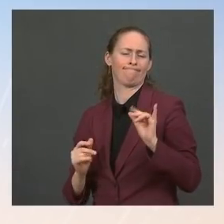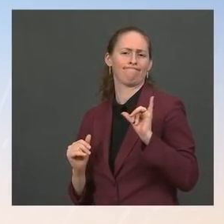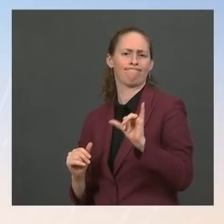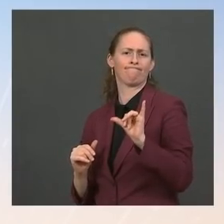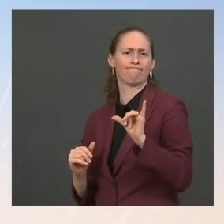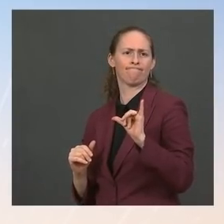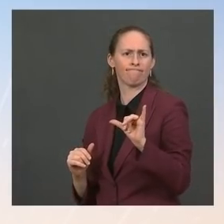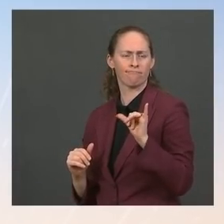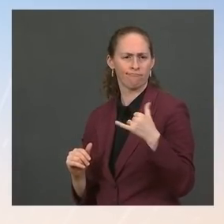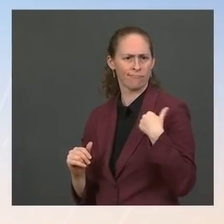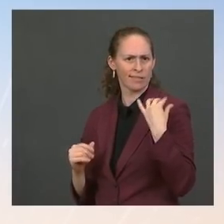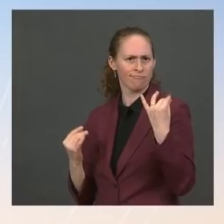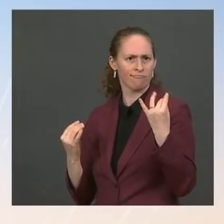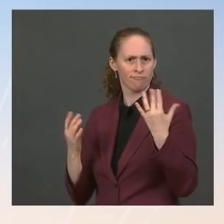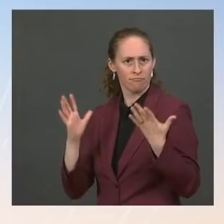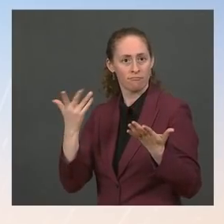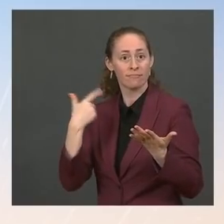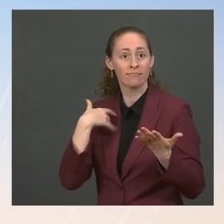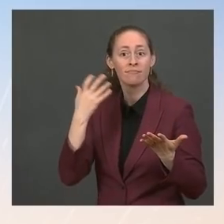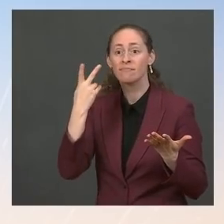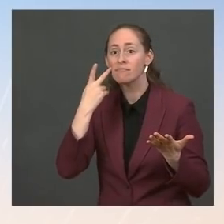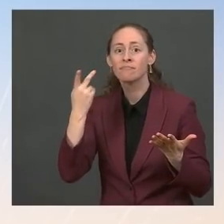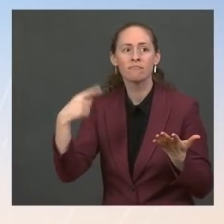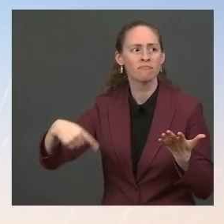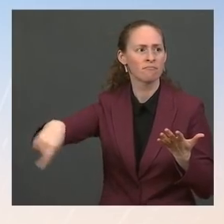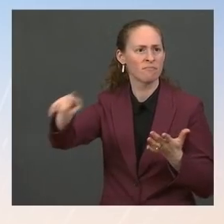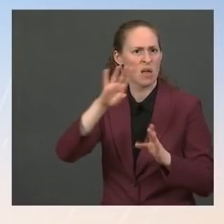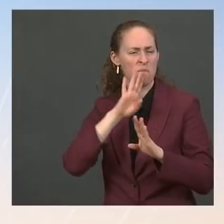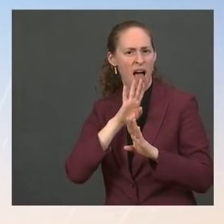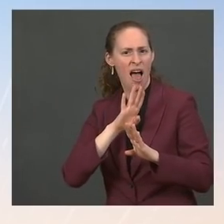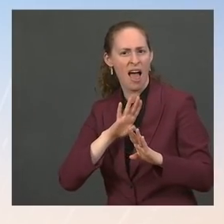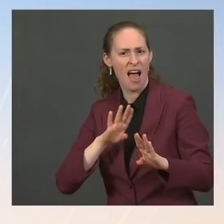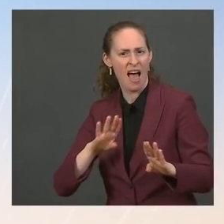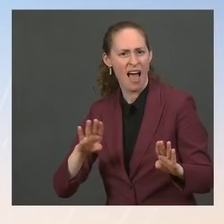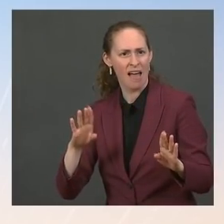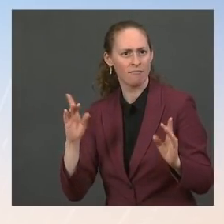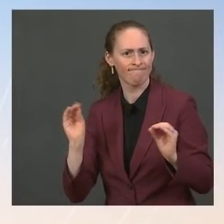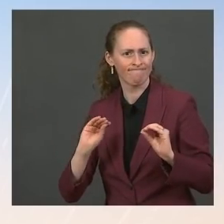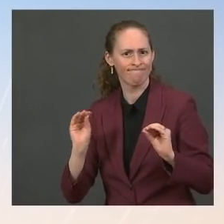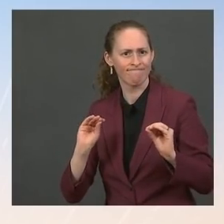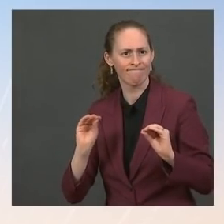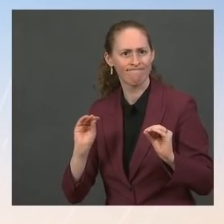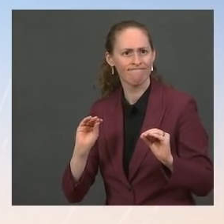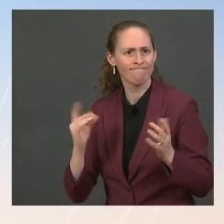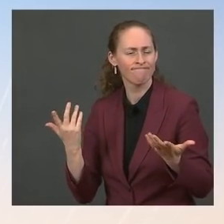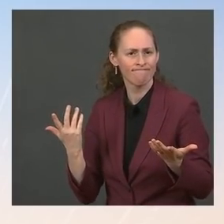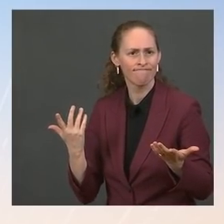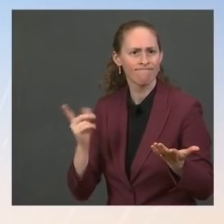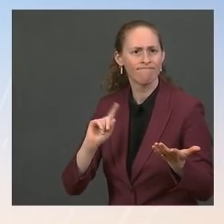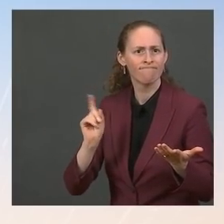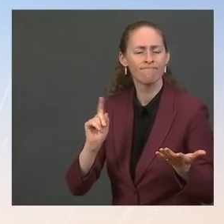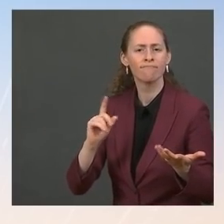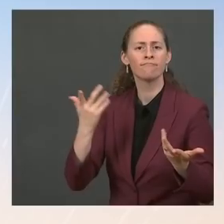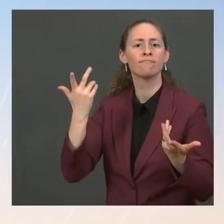So is he going to tap the SPR, ease biofuel blending requirements, ban crude exports?